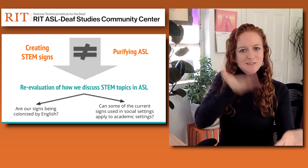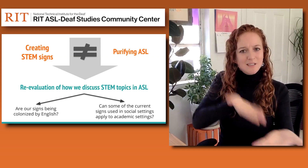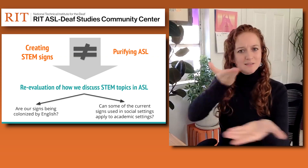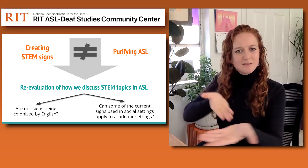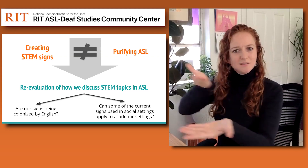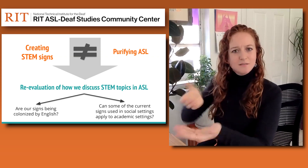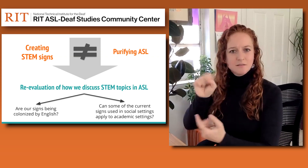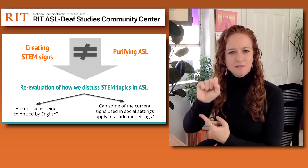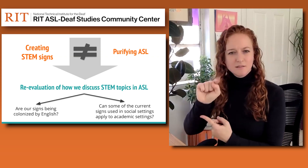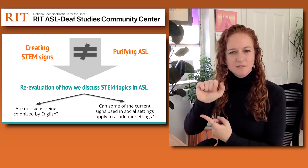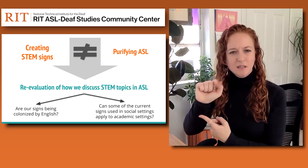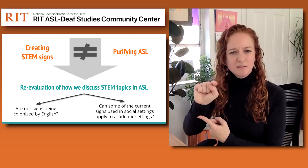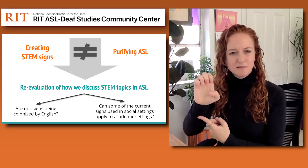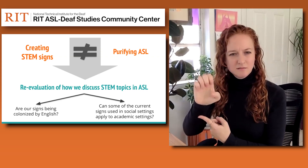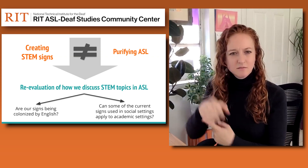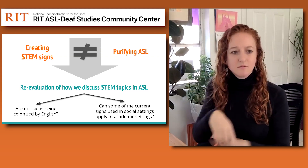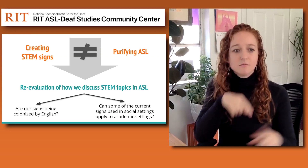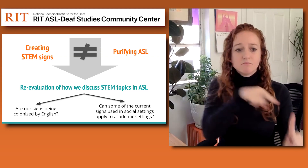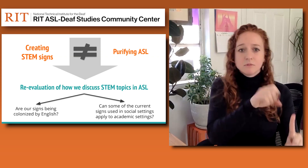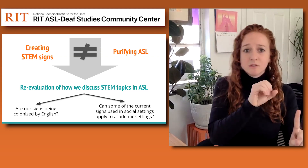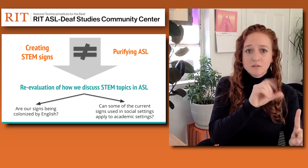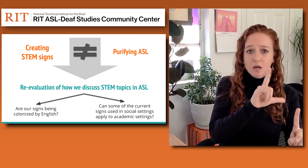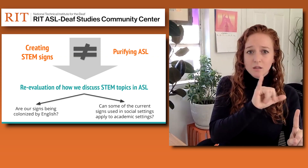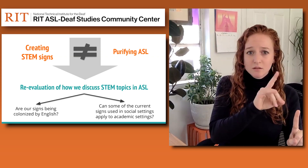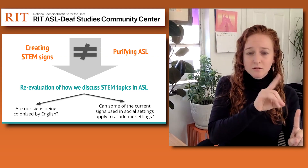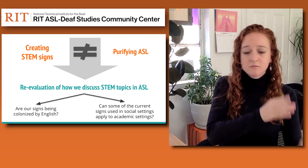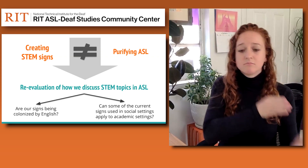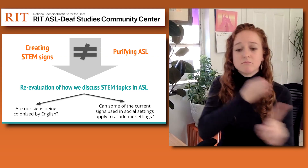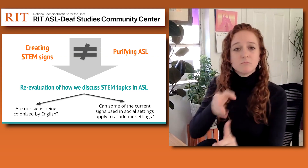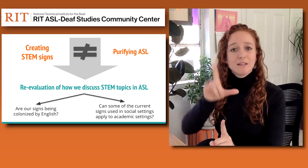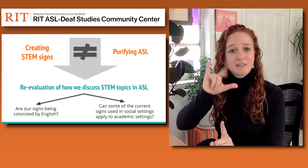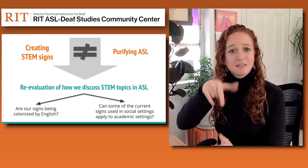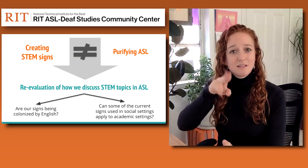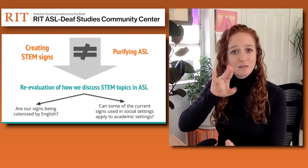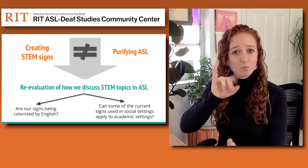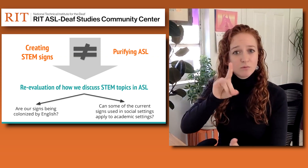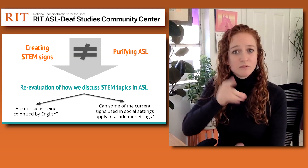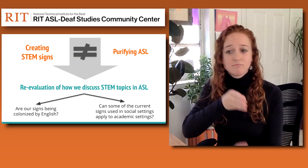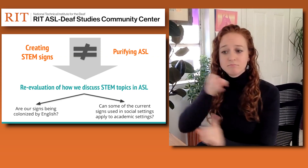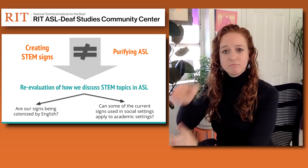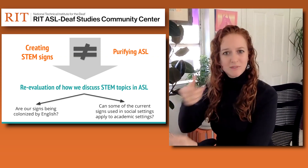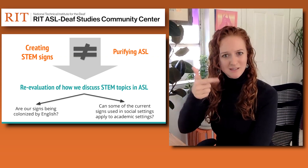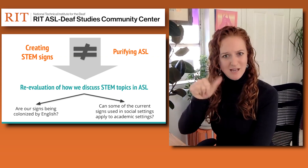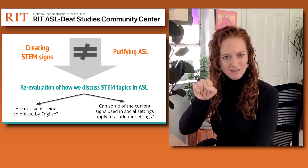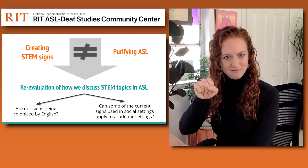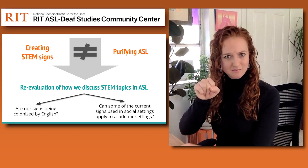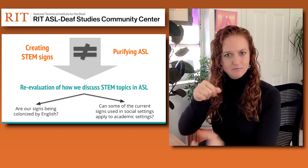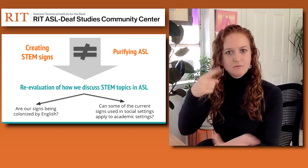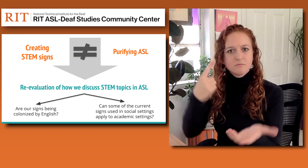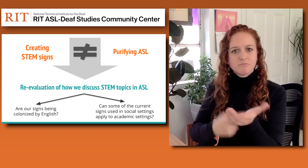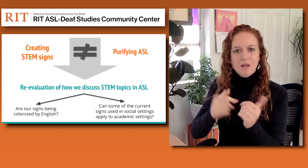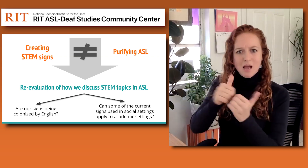there are different topics that we look at. There are solids-- In biology, solids, liquids, and gases.